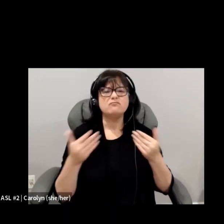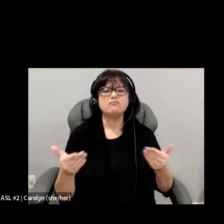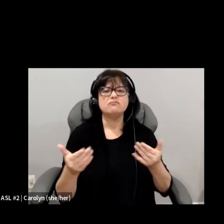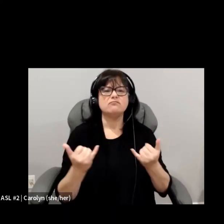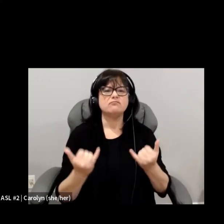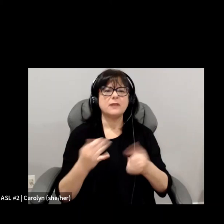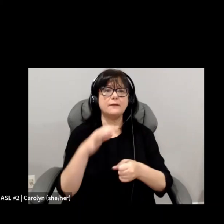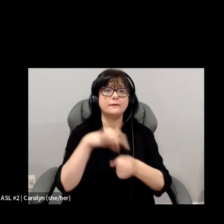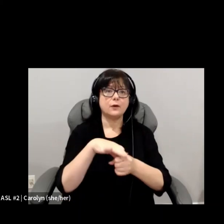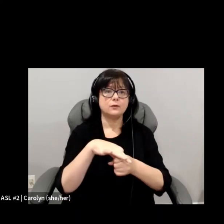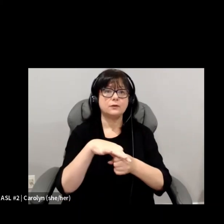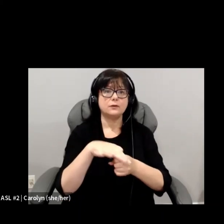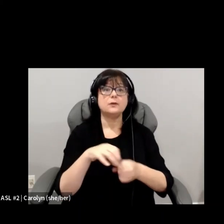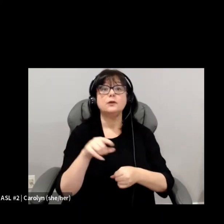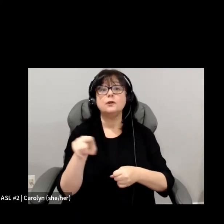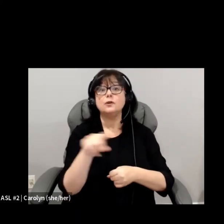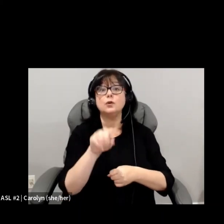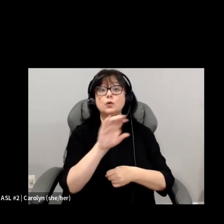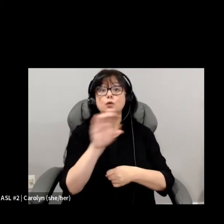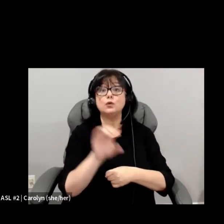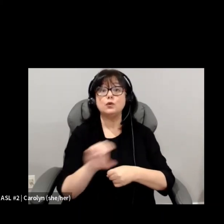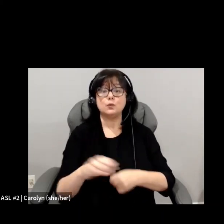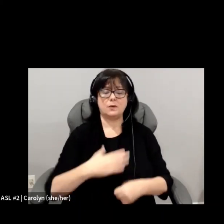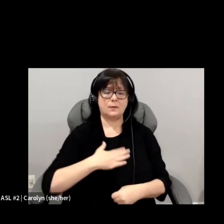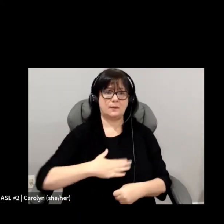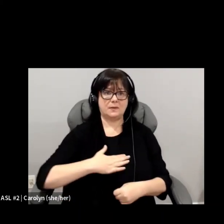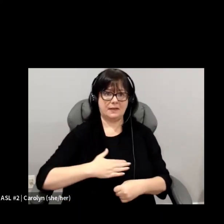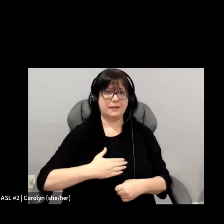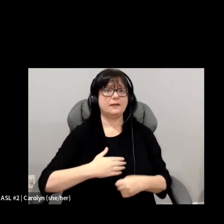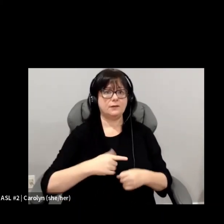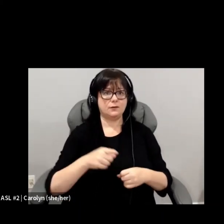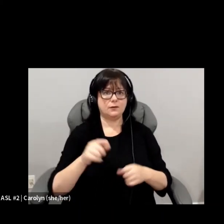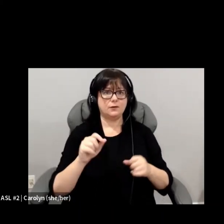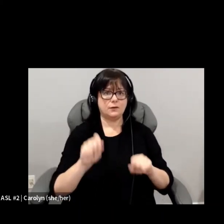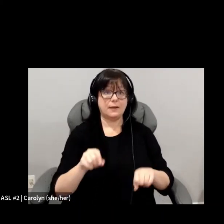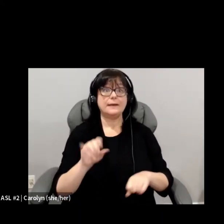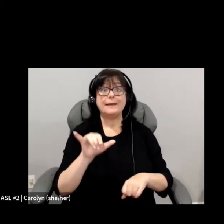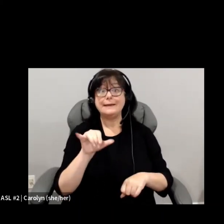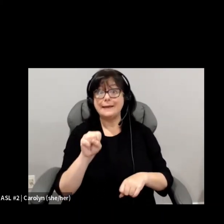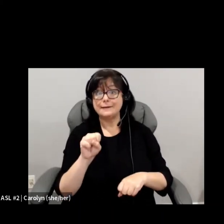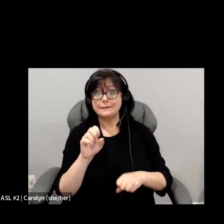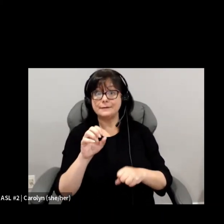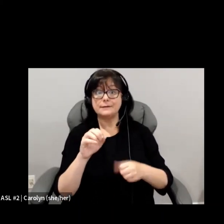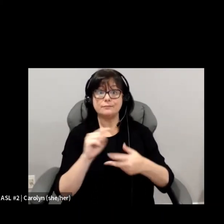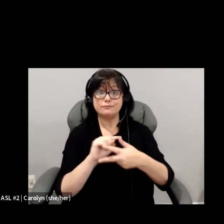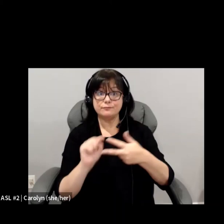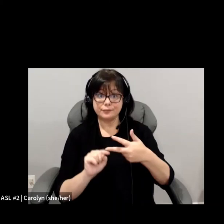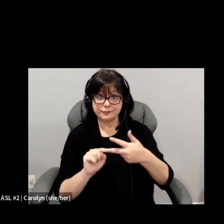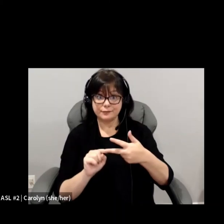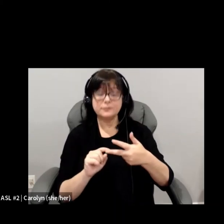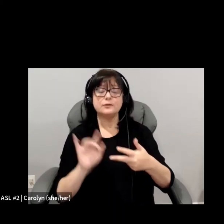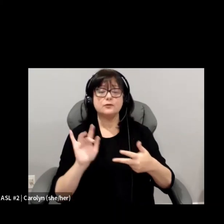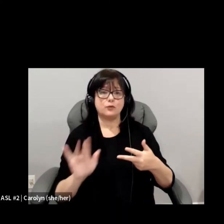FOR THOSE ON ZOOM, PLEASE VIRTUALLY RAISE YOUR HAND TO ANSWER YES TO ONE OF THE FOLLOWING QUESTIONS.